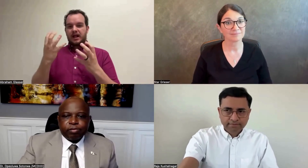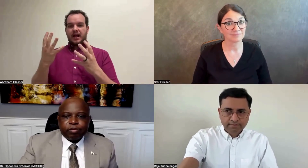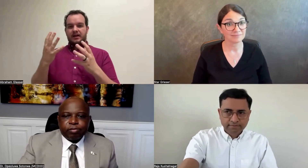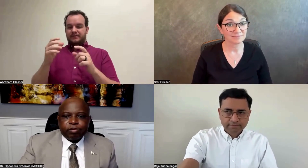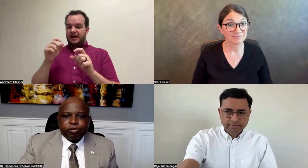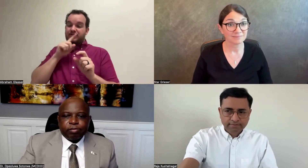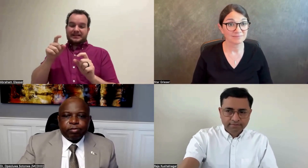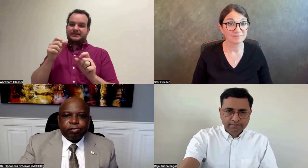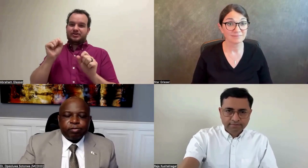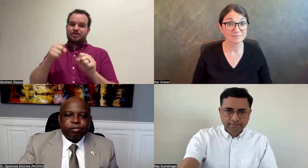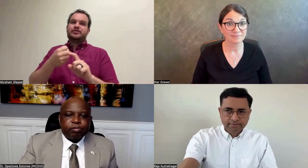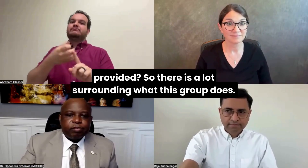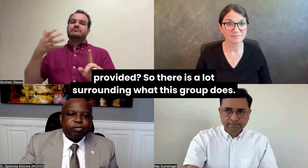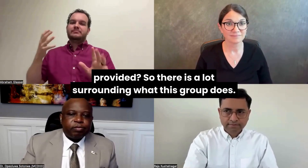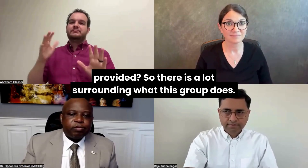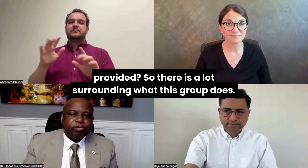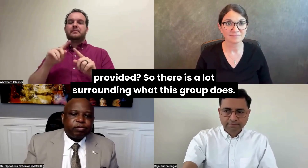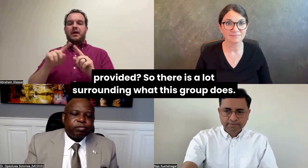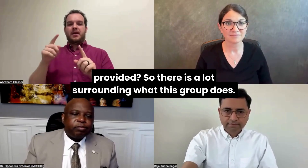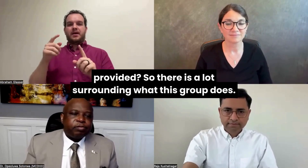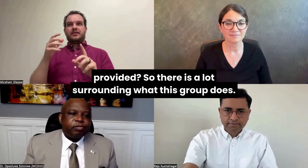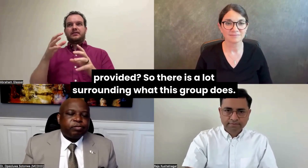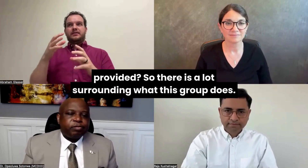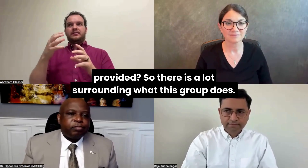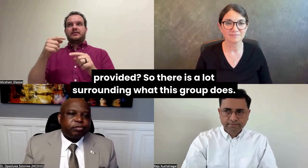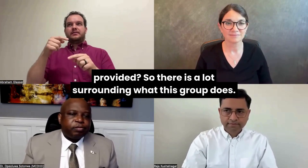provided? So there is a lot surrounding what this group does.